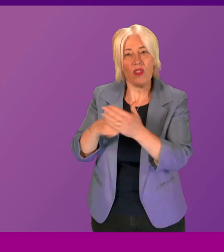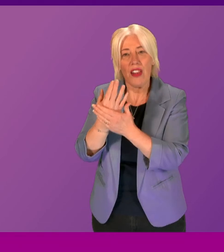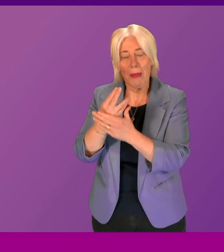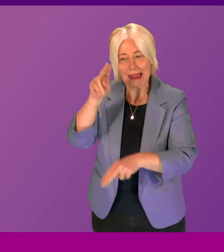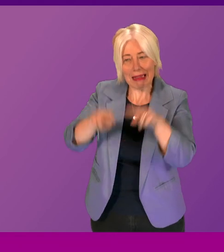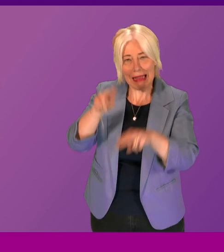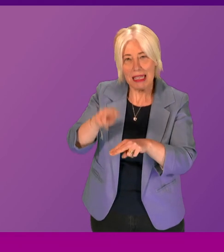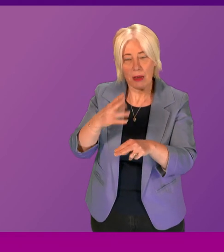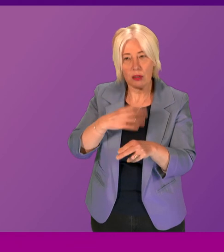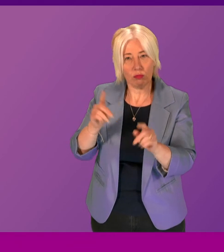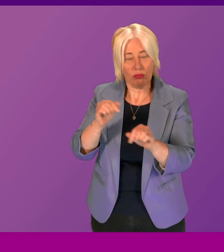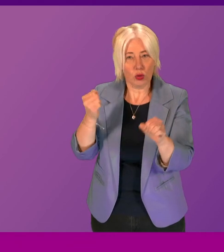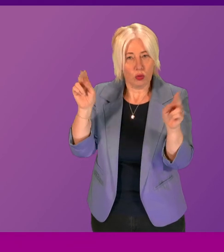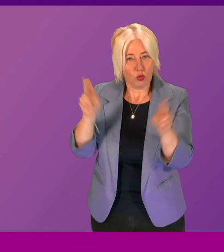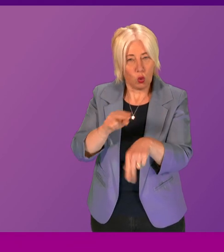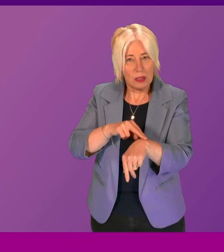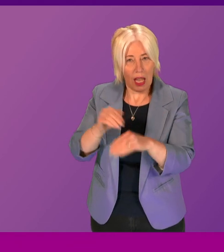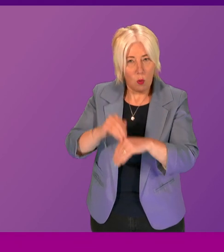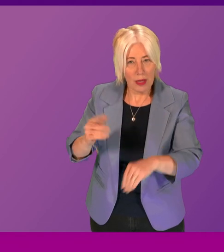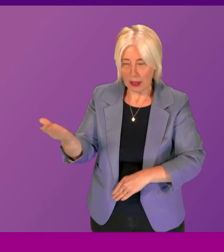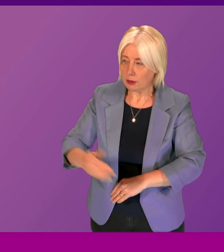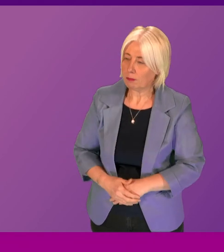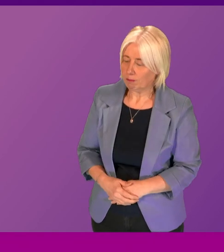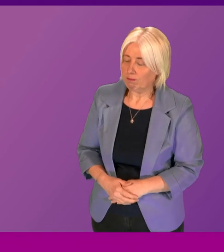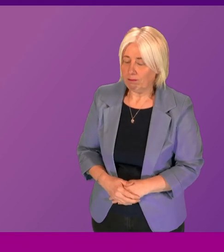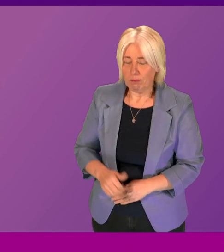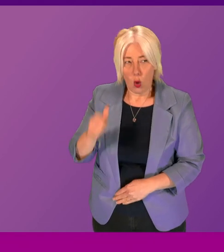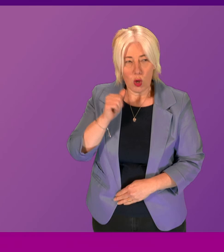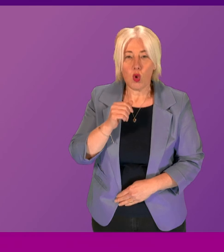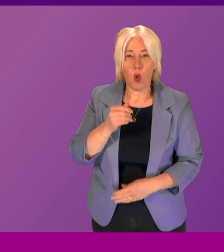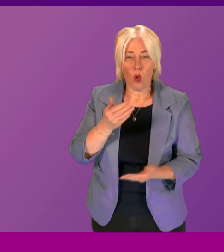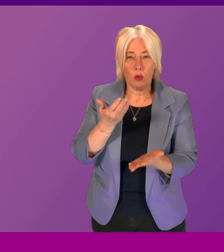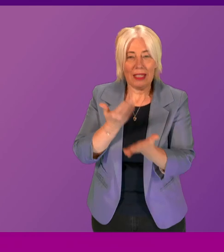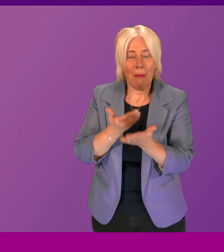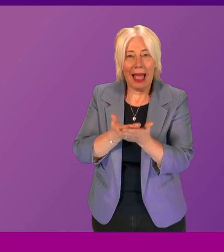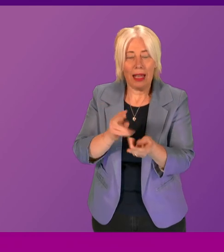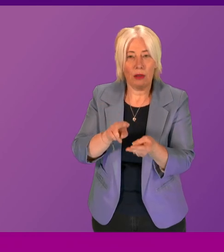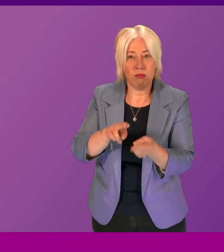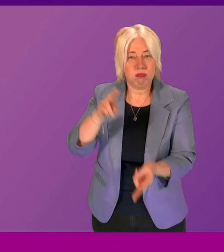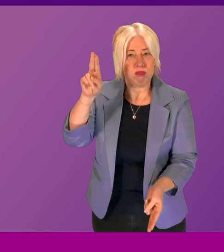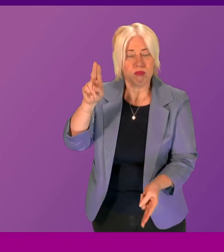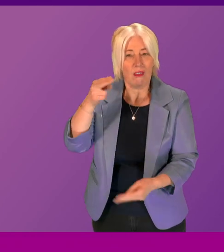While we know that there is increasing demand for neurodevelopmental support and assessments,